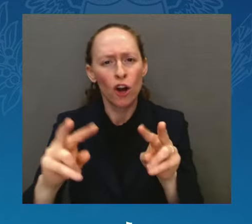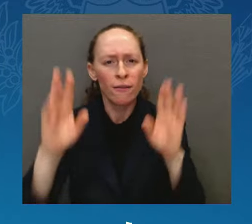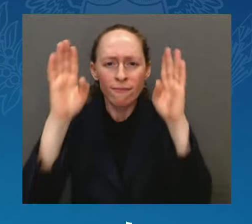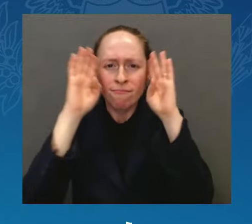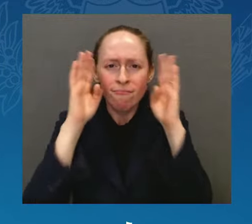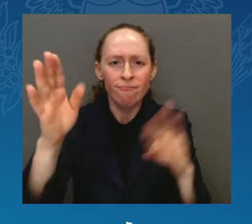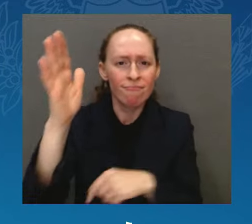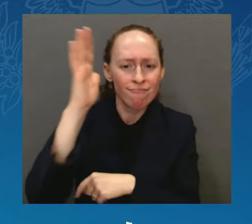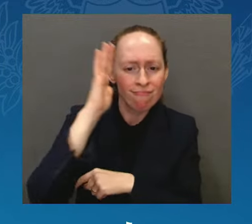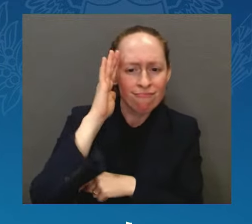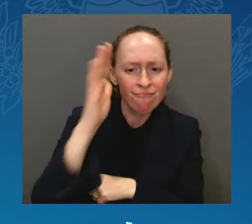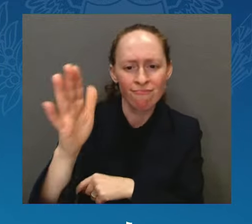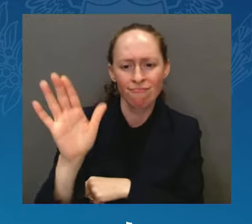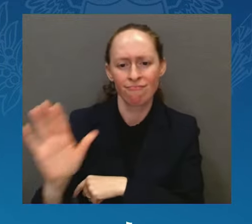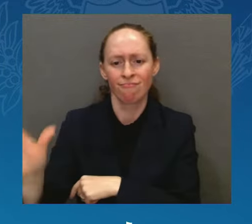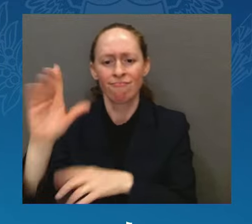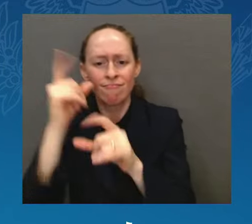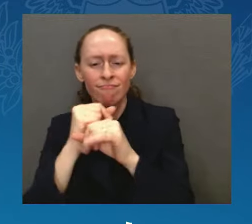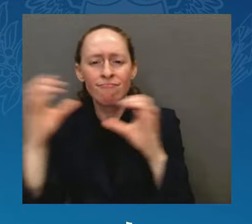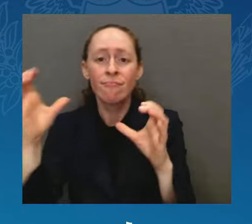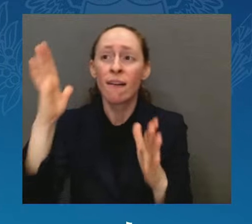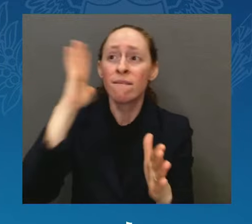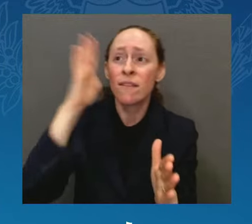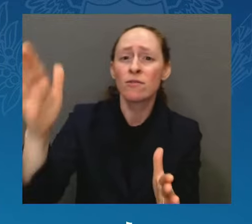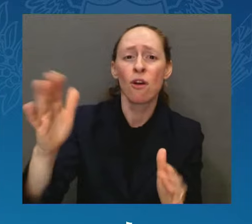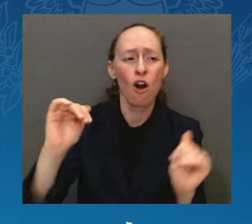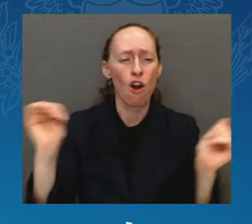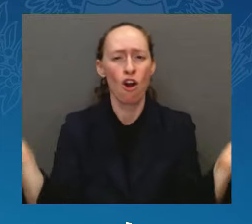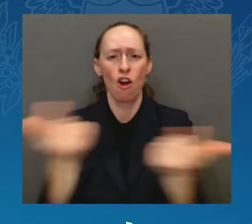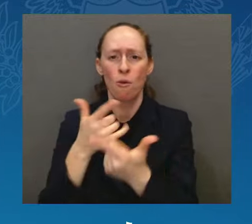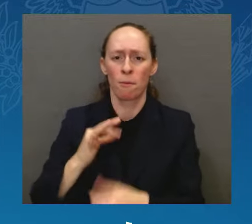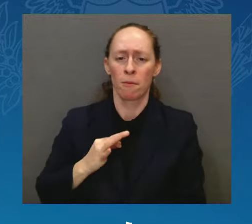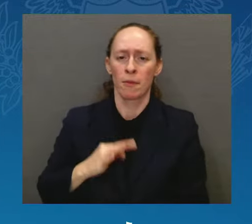it truly gives me so much hope for the future of our nation.